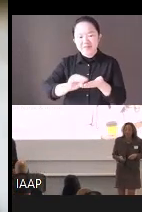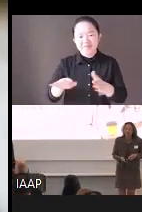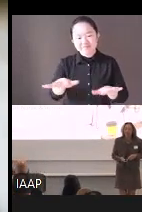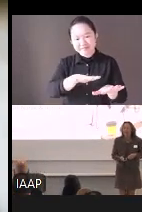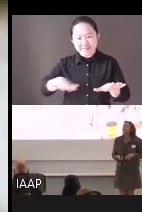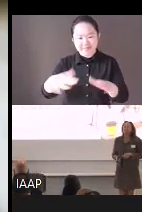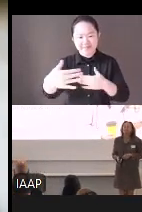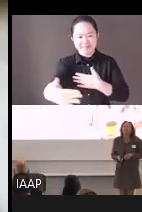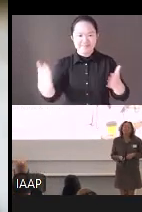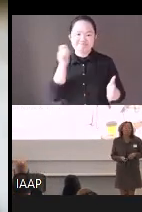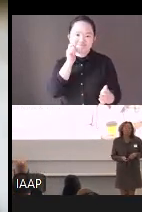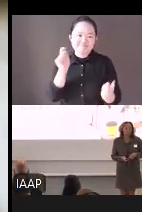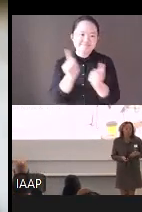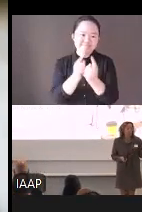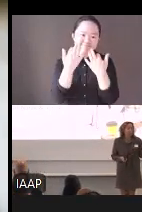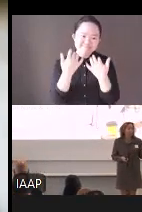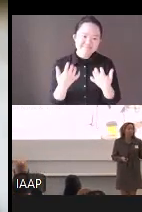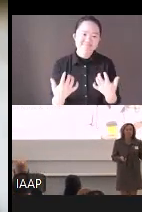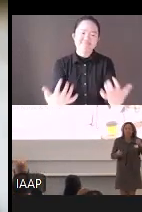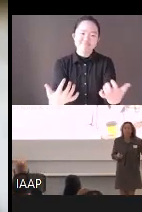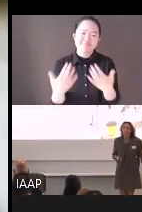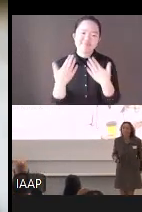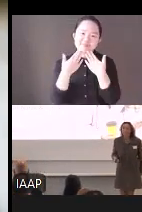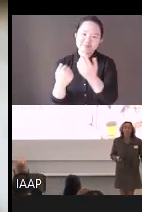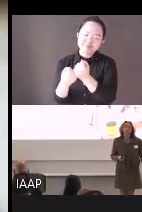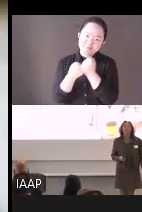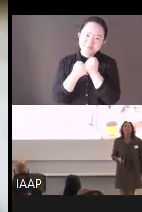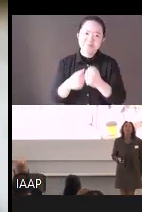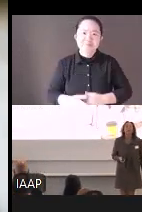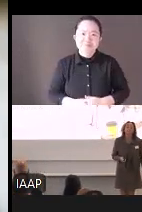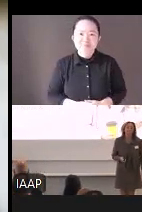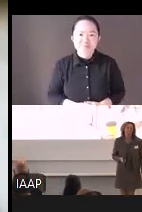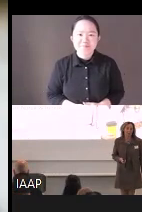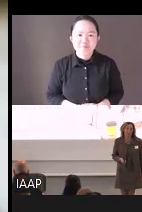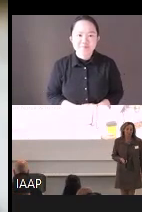Okay, thank you very much. And now I lost my phone, so I don't know what time it is, but I guess it's time for a keynote.